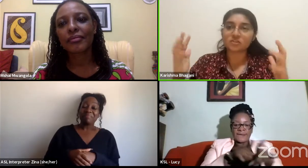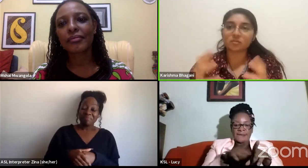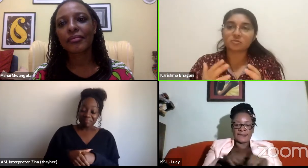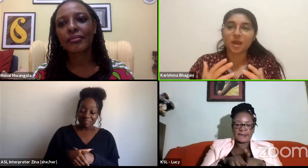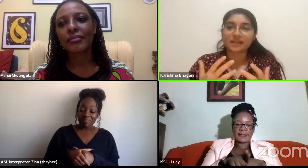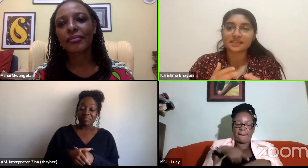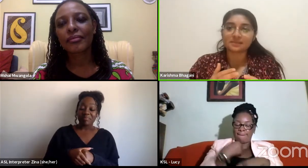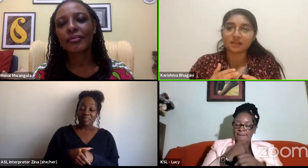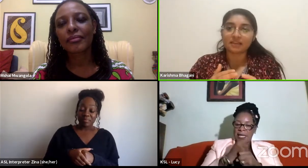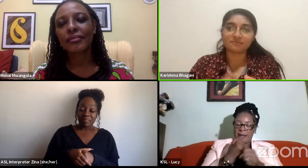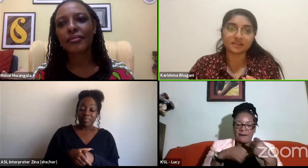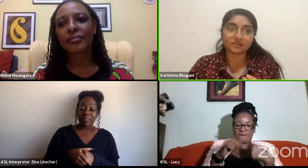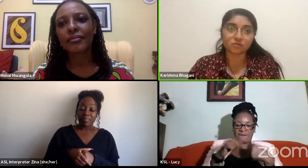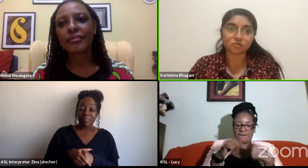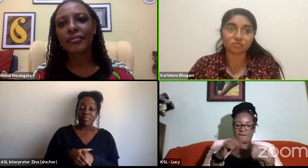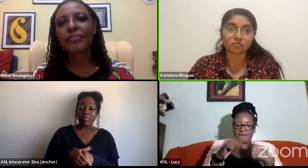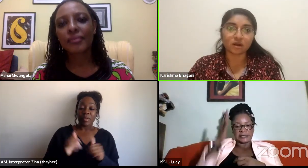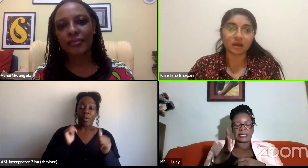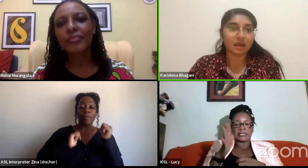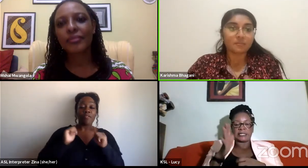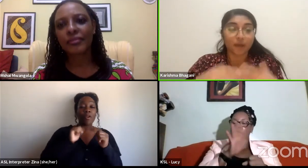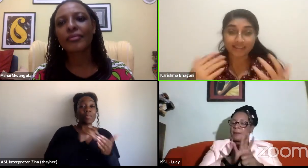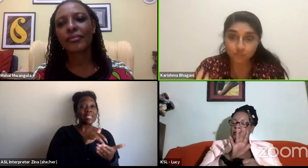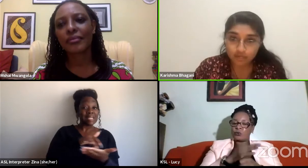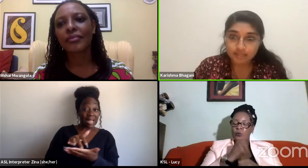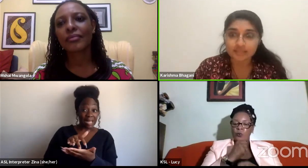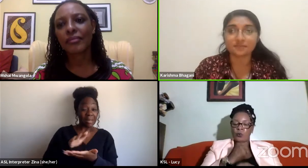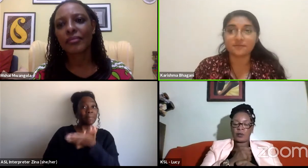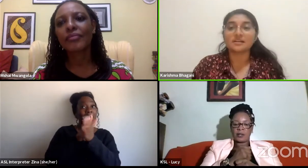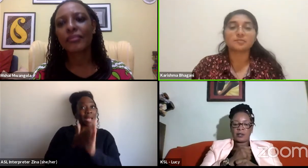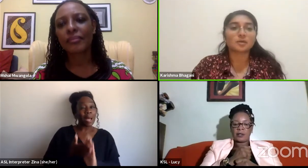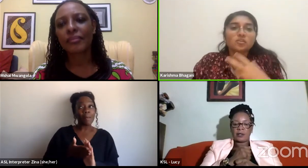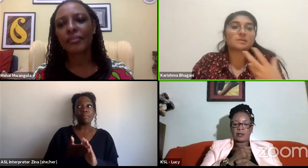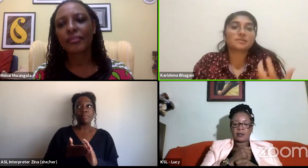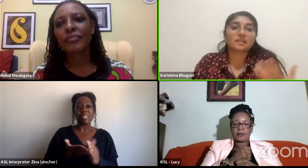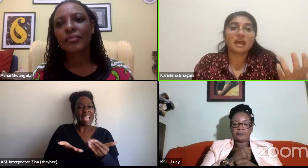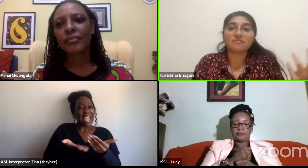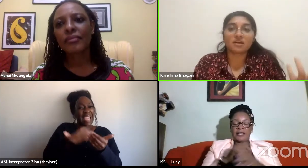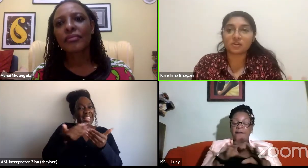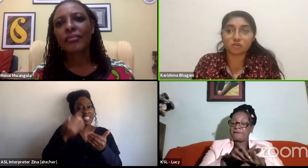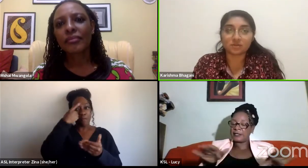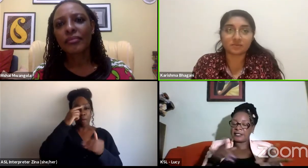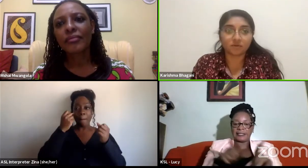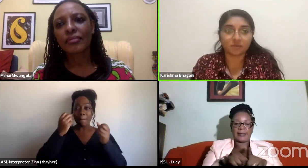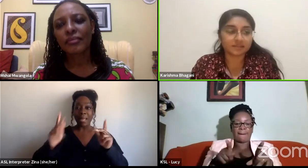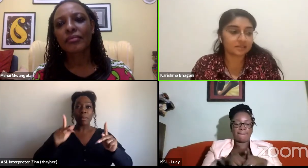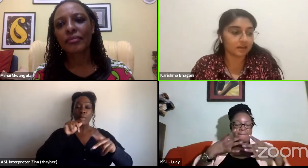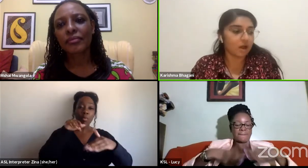so much more accessible, I feel, to practitioners in the field but also people that have nothing to do with performance.